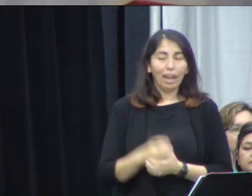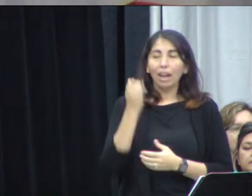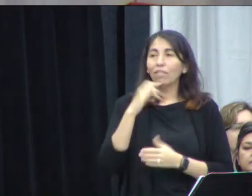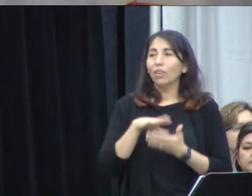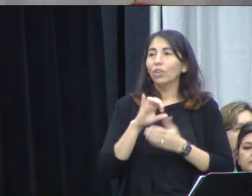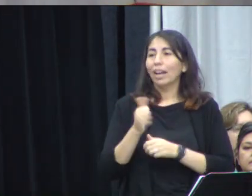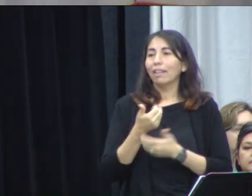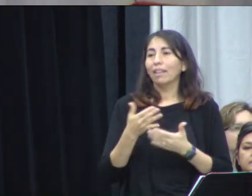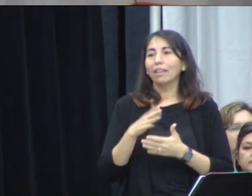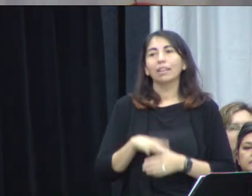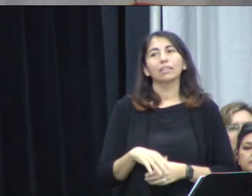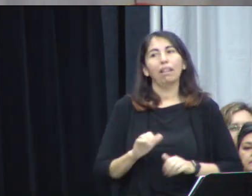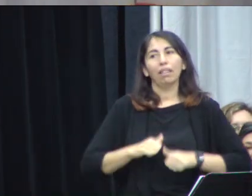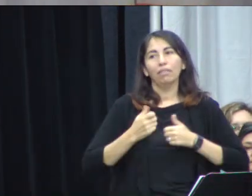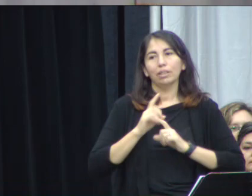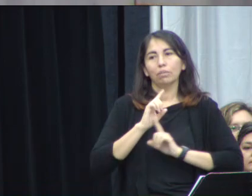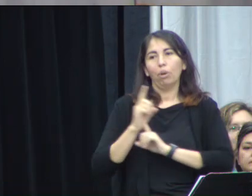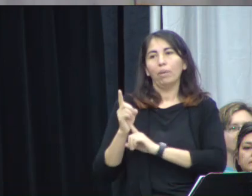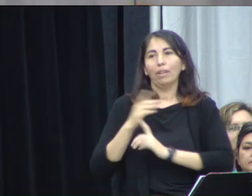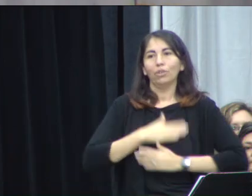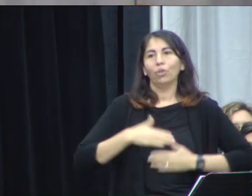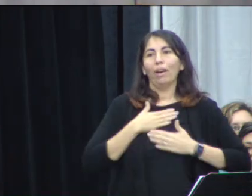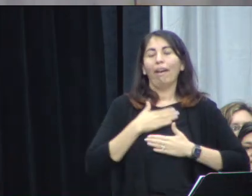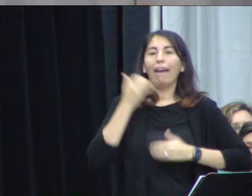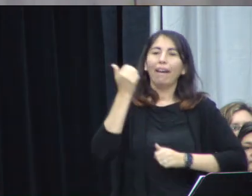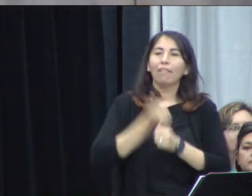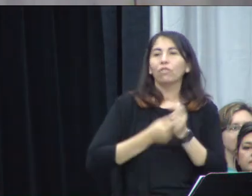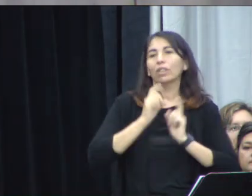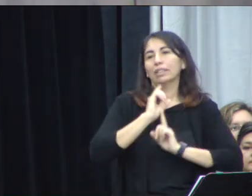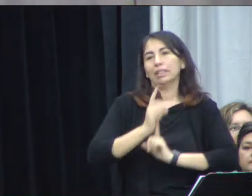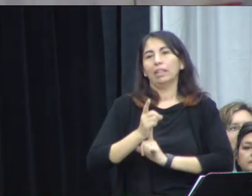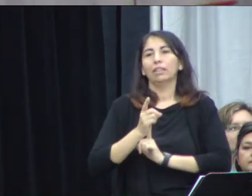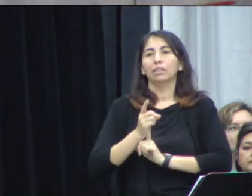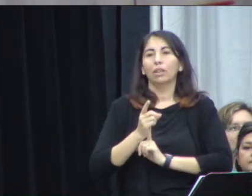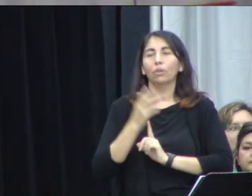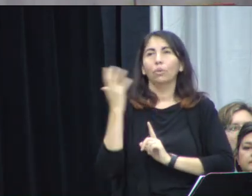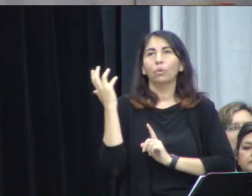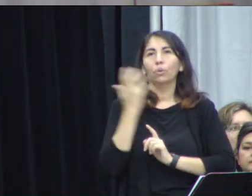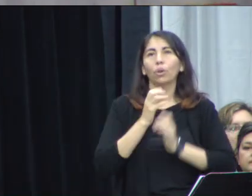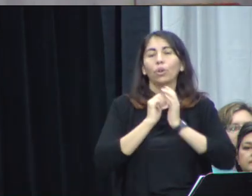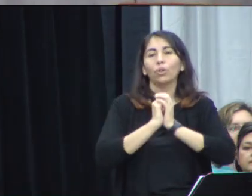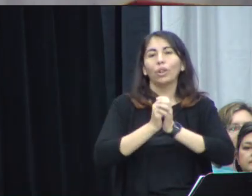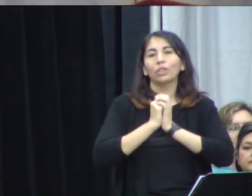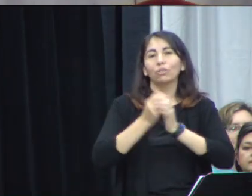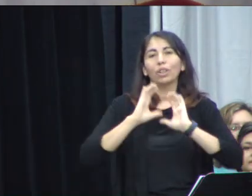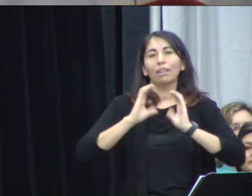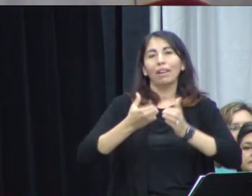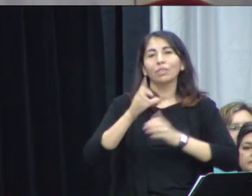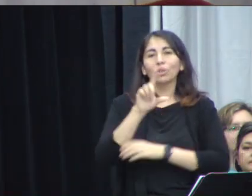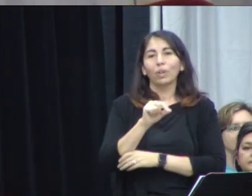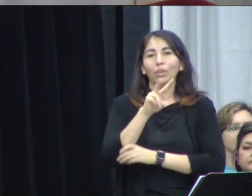and enjoy every second of it while it lasts. A huge congratulations to the Class of 2022.